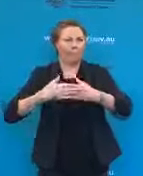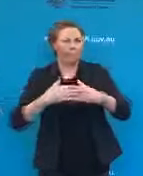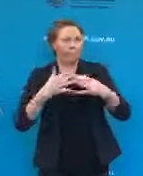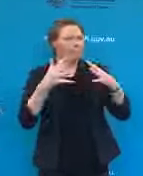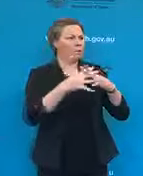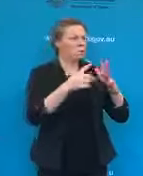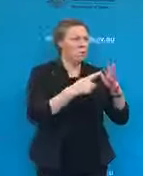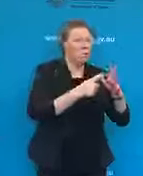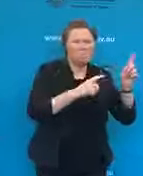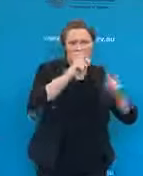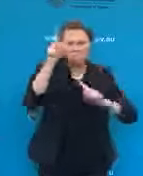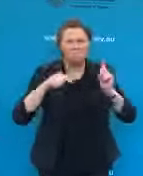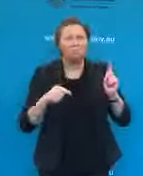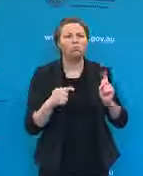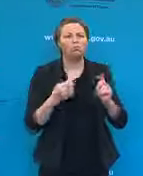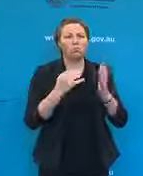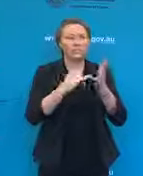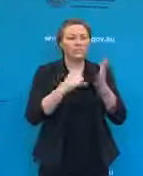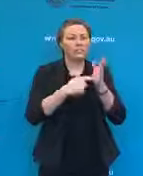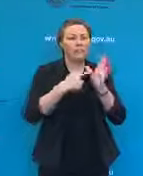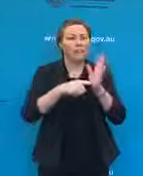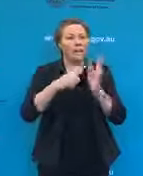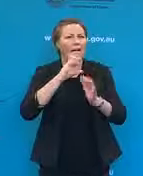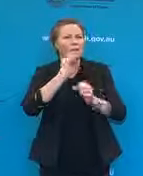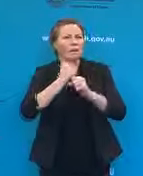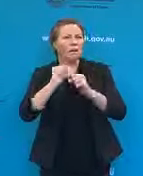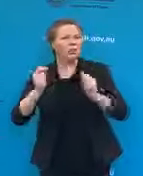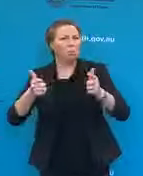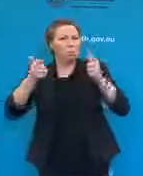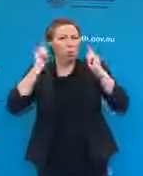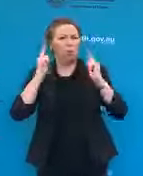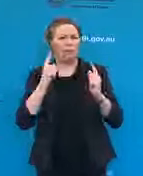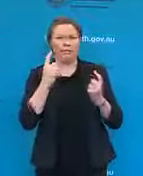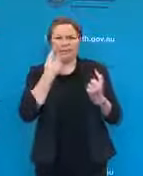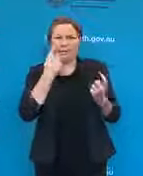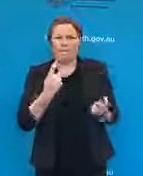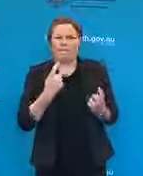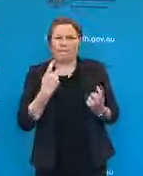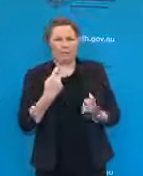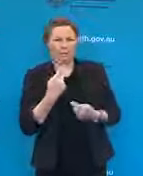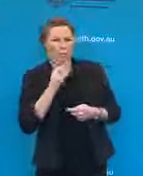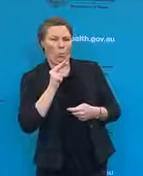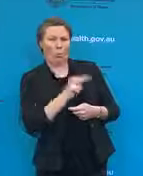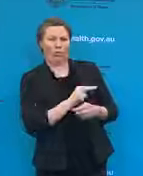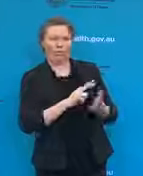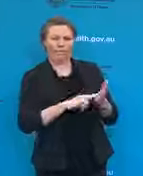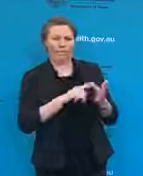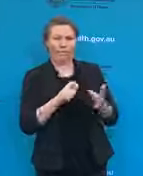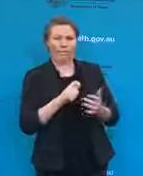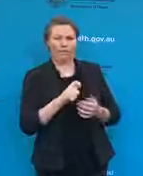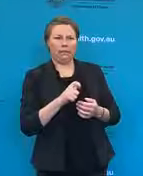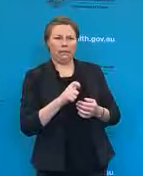want to be very cautious given this spike in Victoria. Is that fair enough to be quite cautious regarding that restriction?